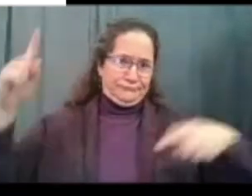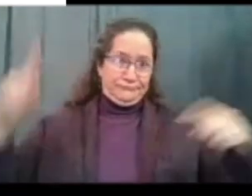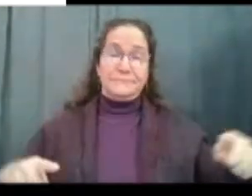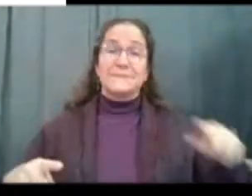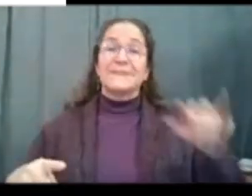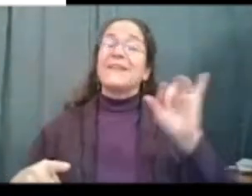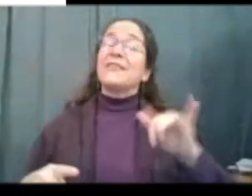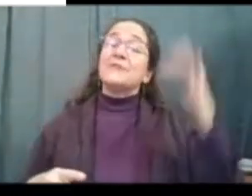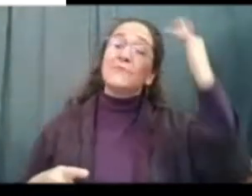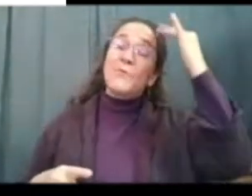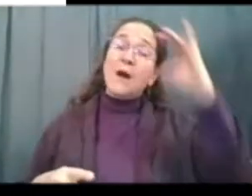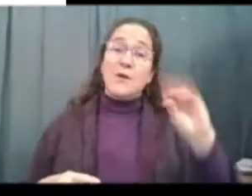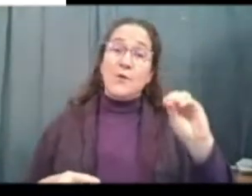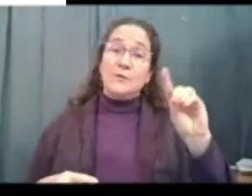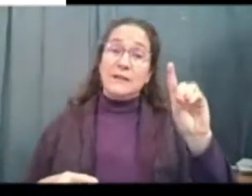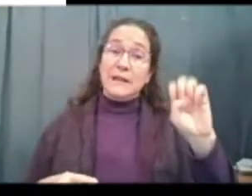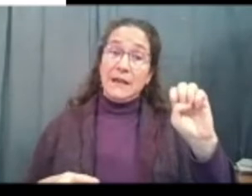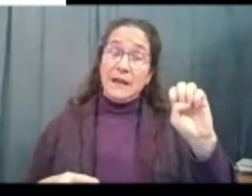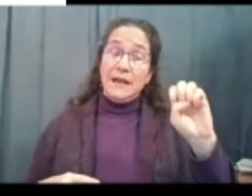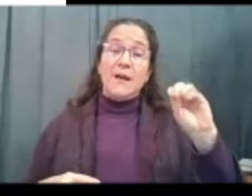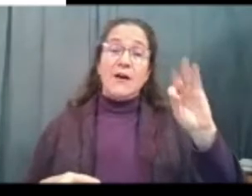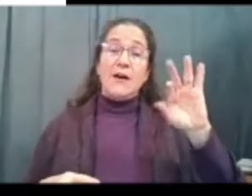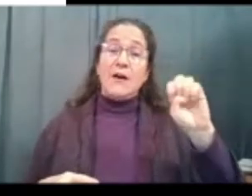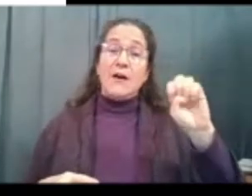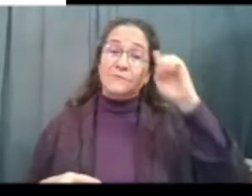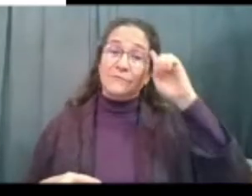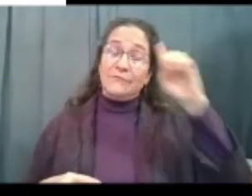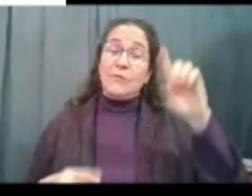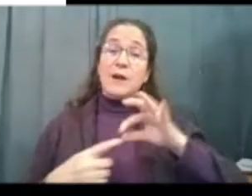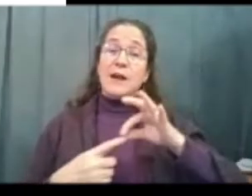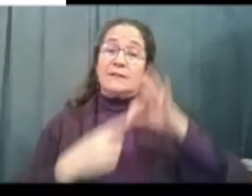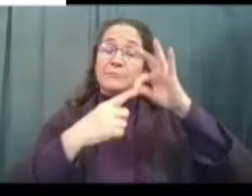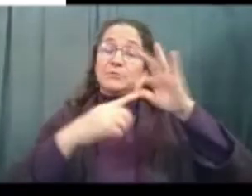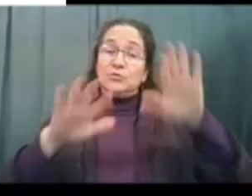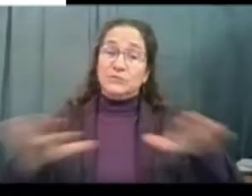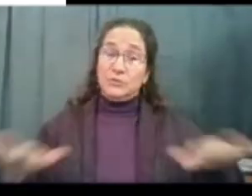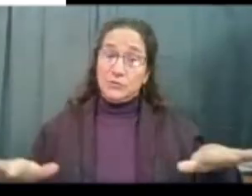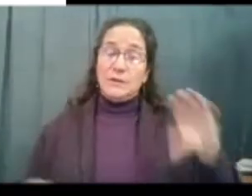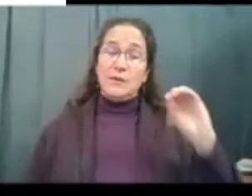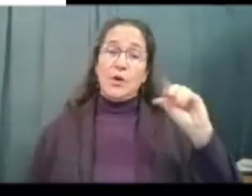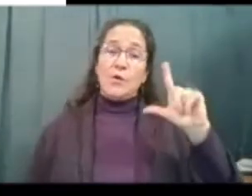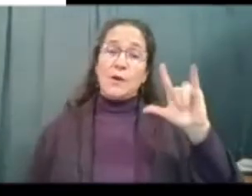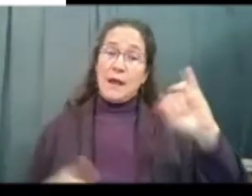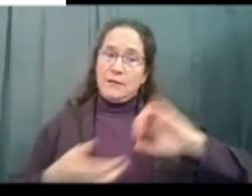by the Ohio Department of Education's Office for Exceptional Children and OCALI.